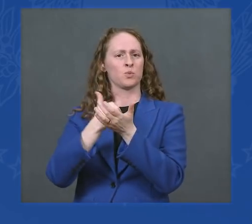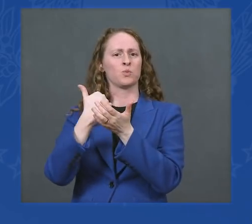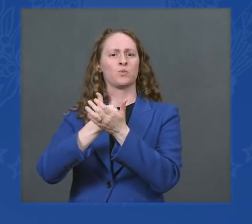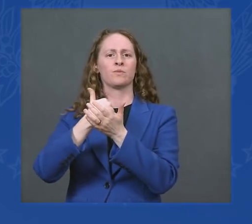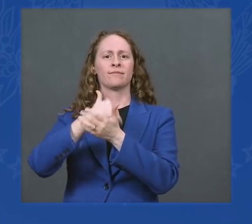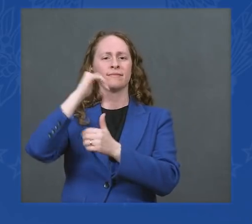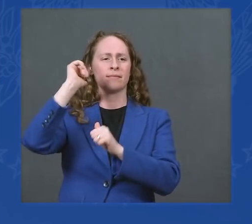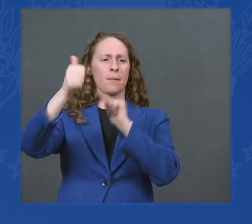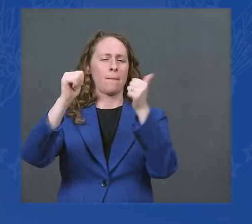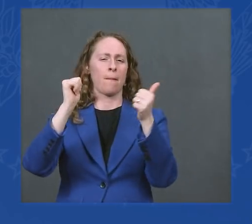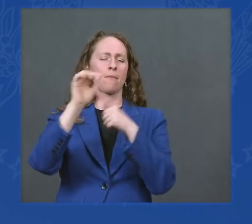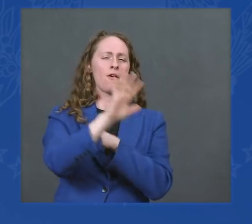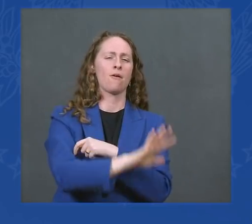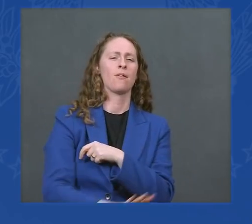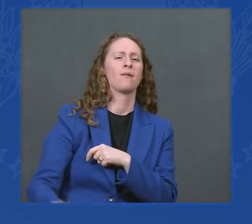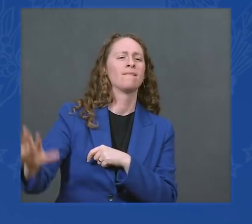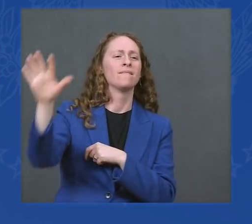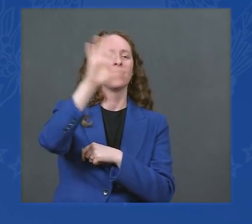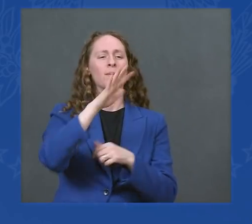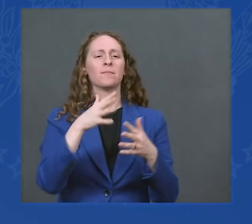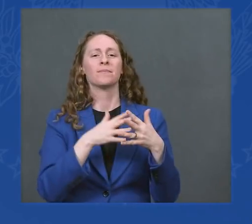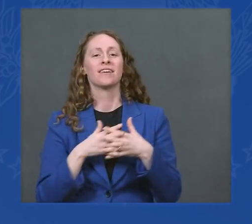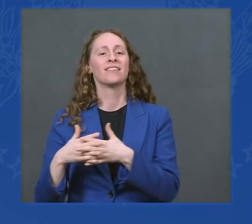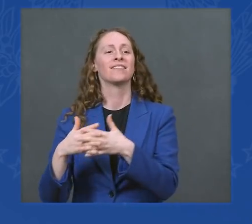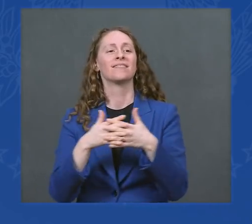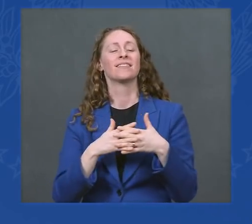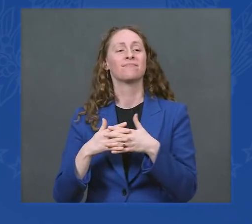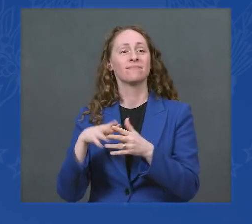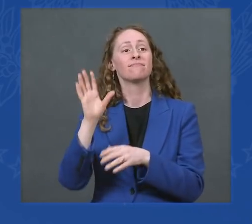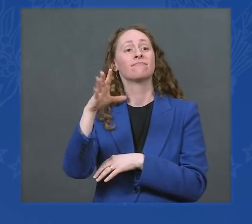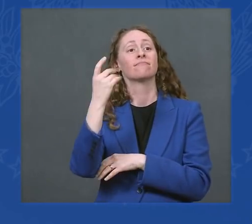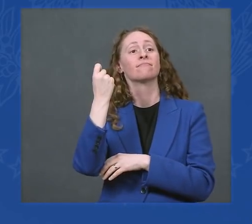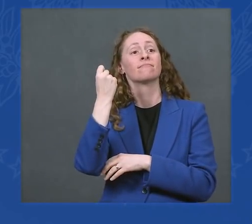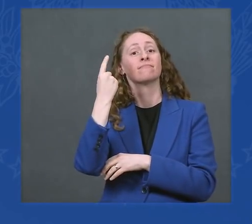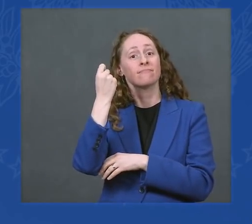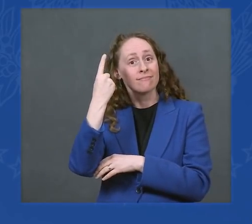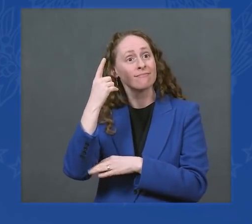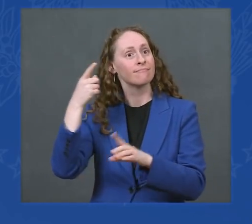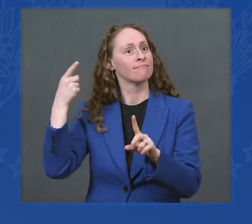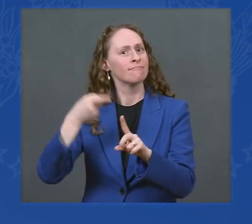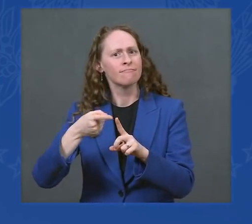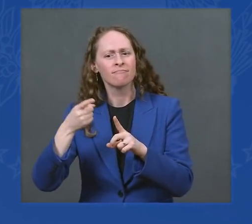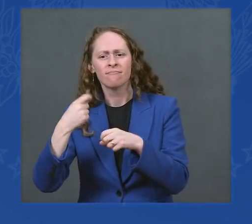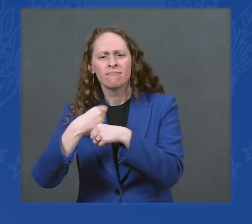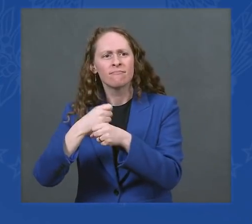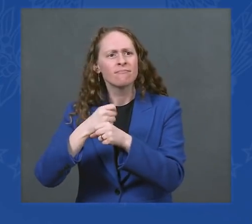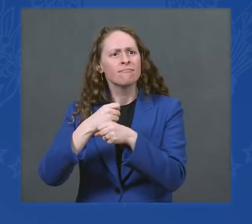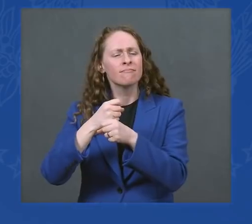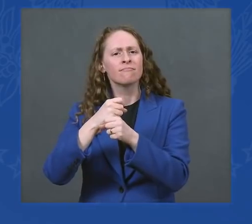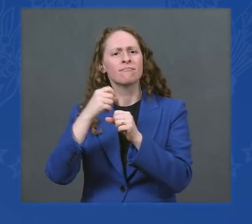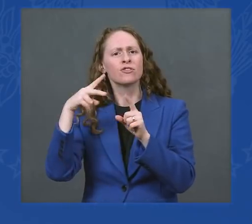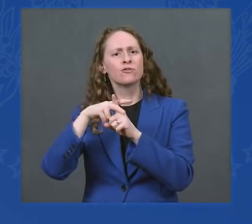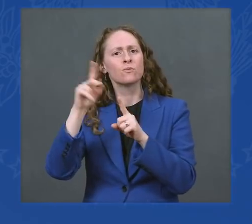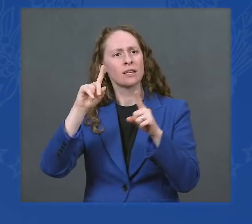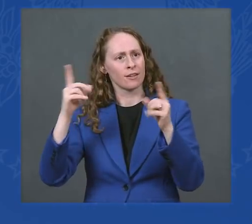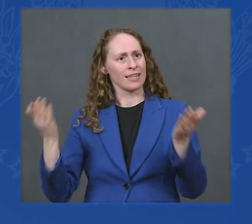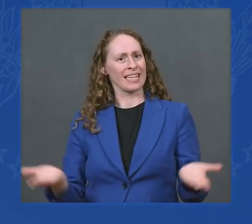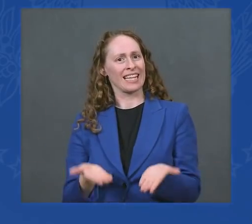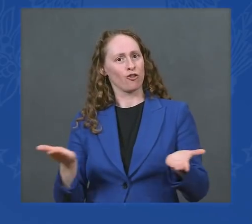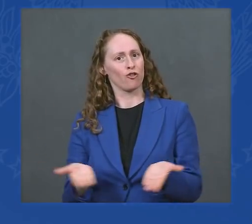We are spurring investment and an American manufacturing. And you know what that means. It means good paying jobs,